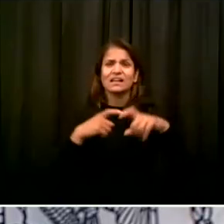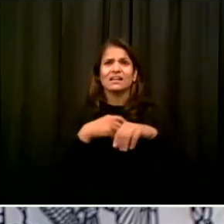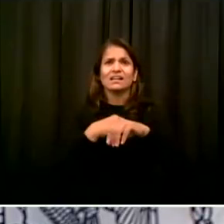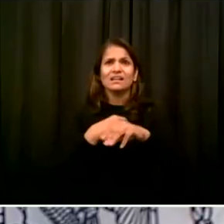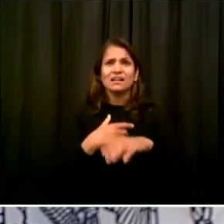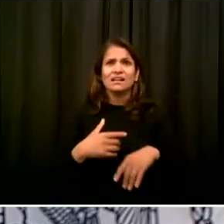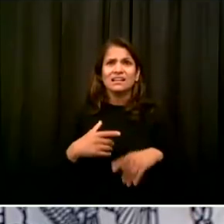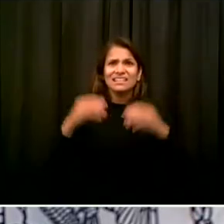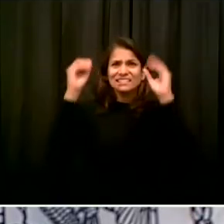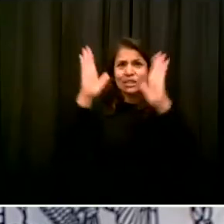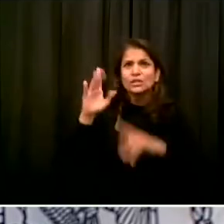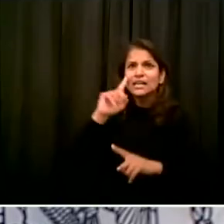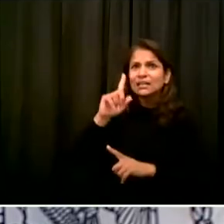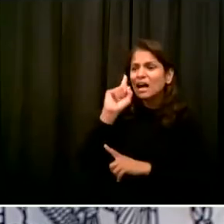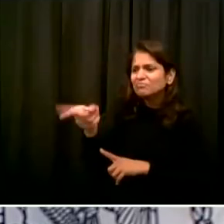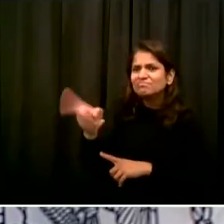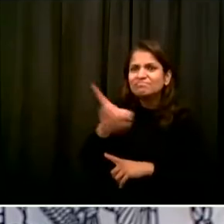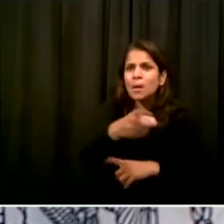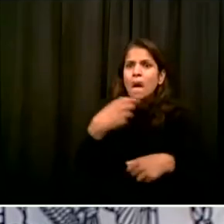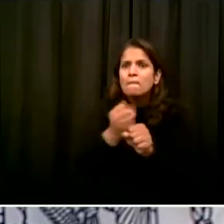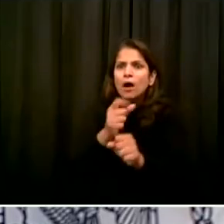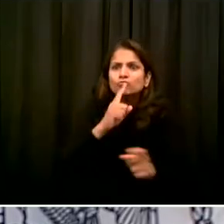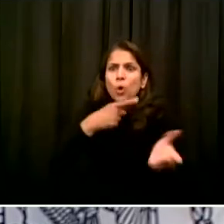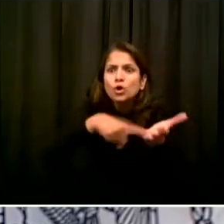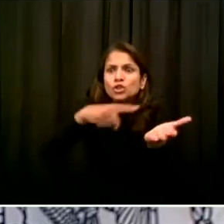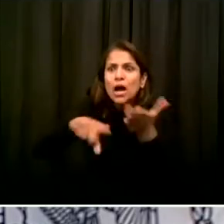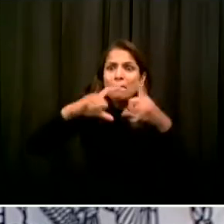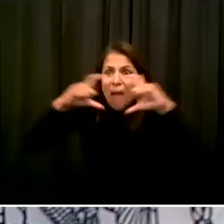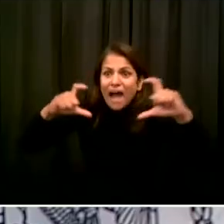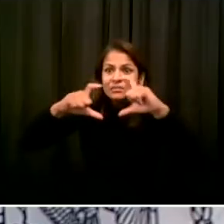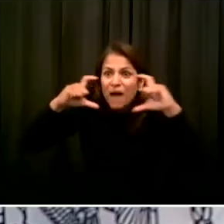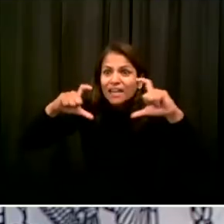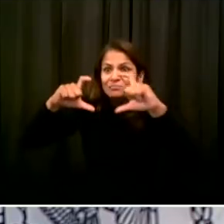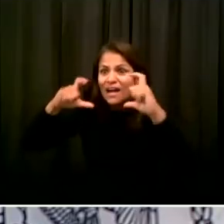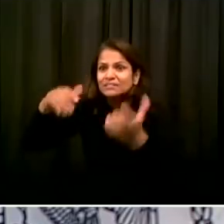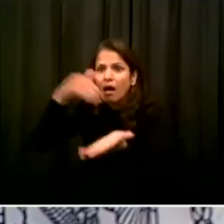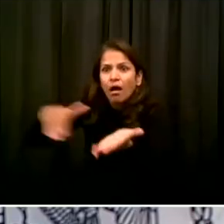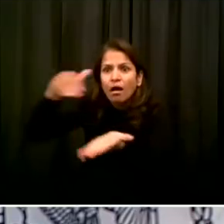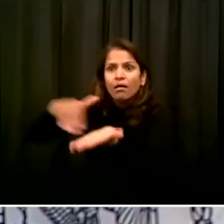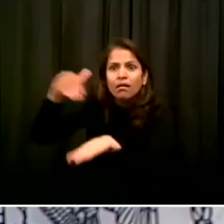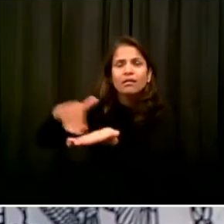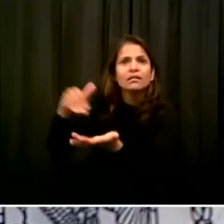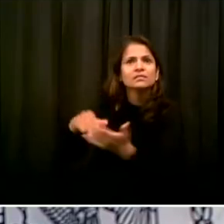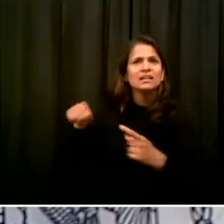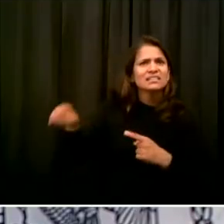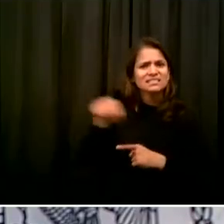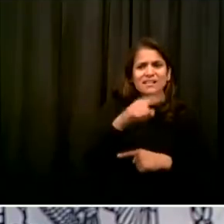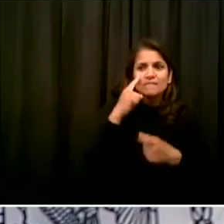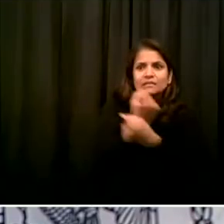TO RUN ROOM, THEY WILL BE WEARING A MASK, THE TEACH ERWI LL CONSTANTLY BE ON THEM TO GET